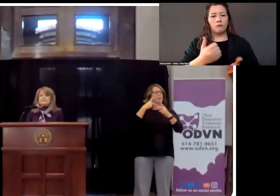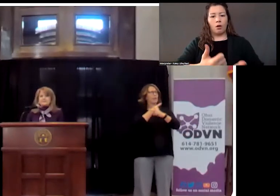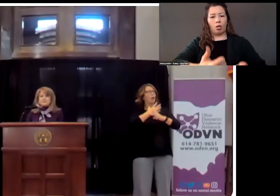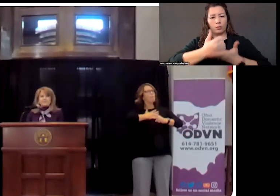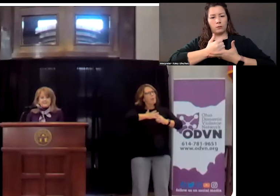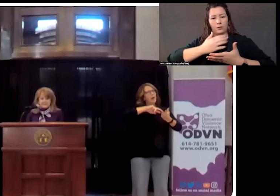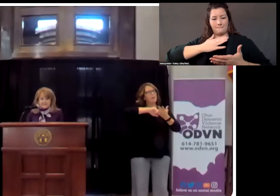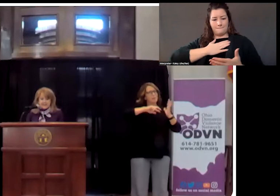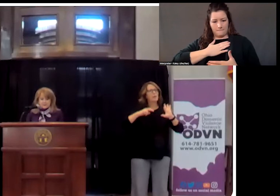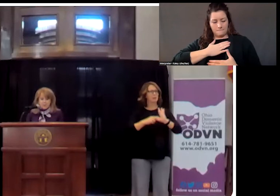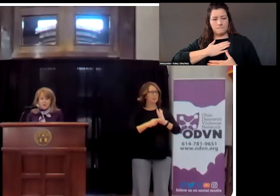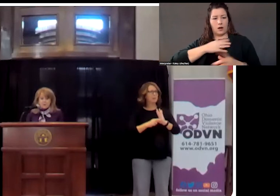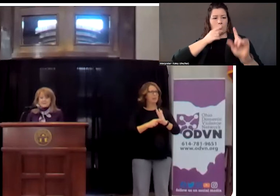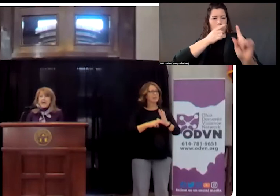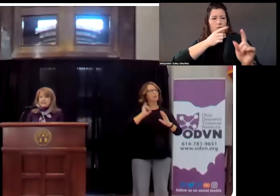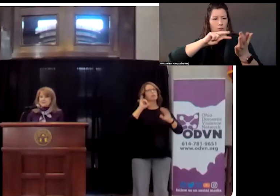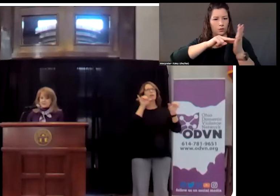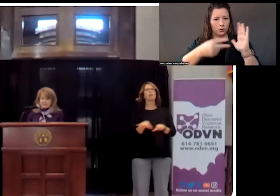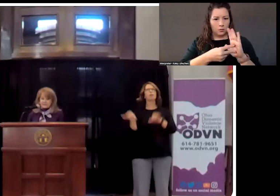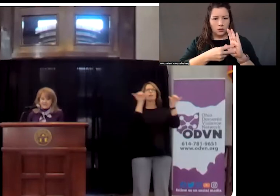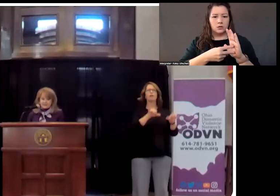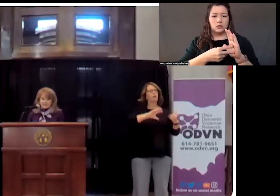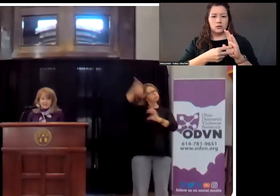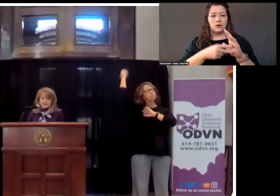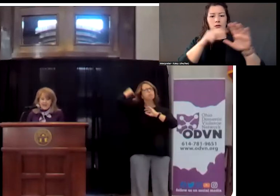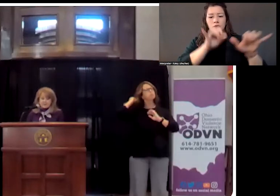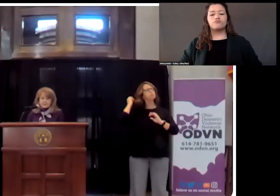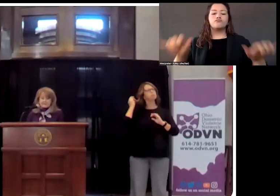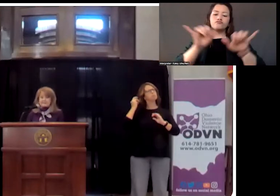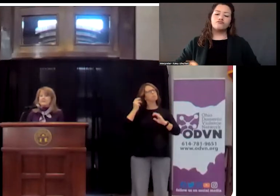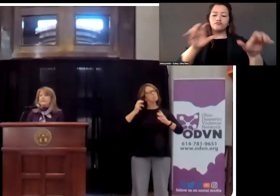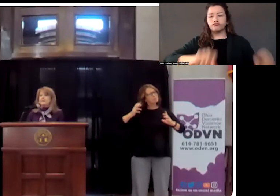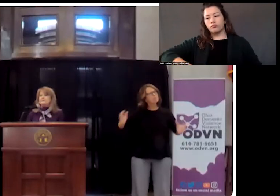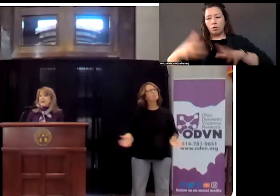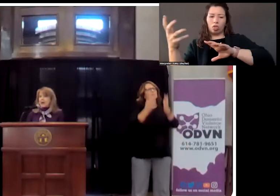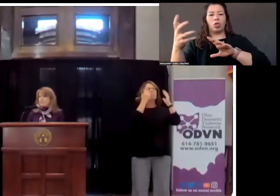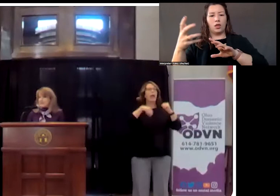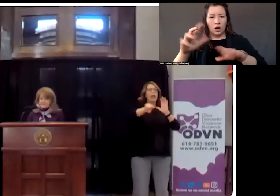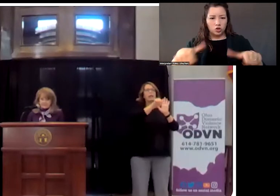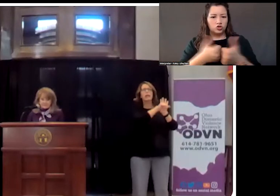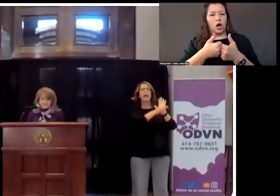Disrupting the status quo, challenging convention and shattering stigma to help make a difference.